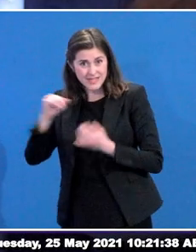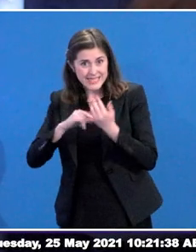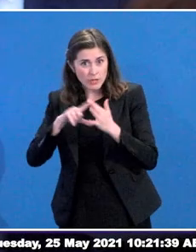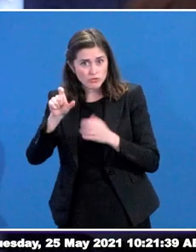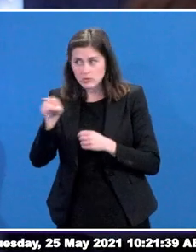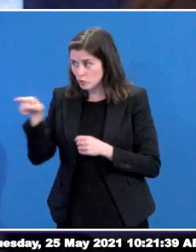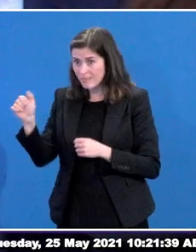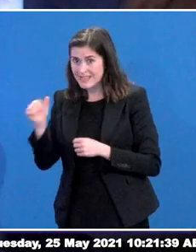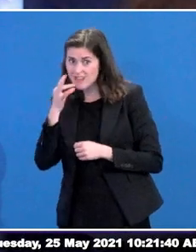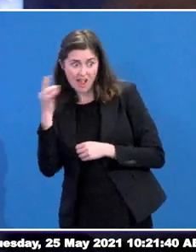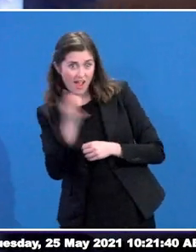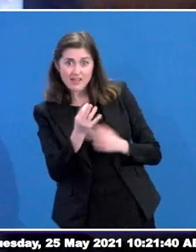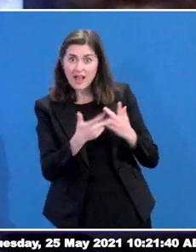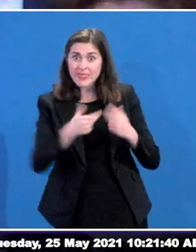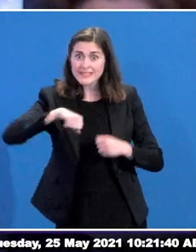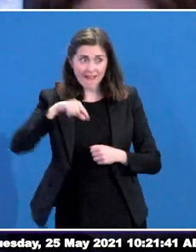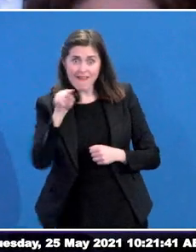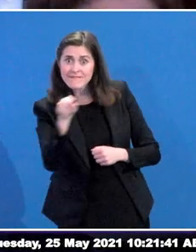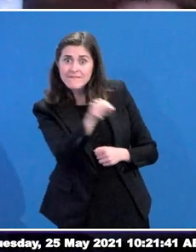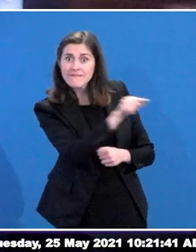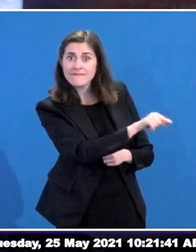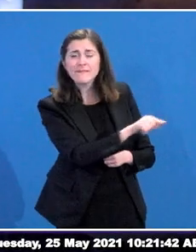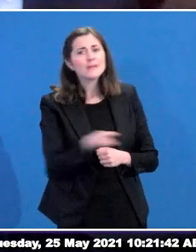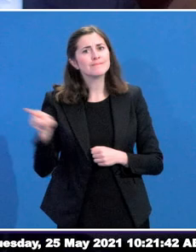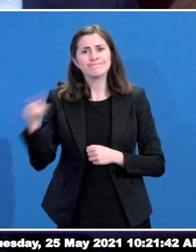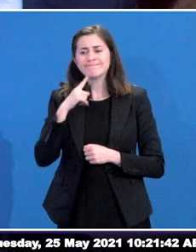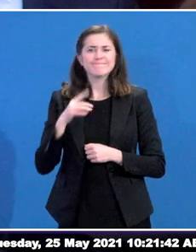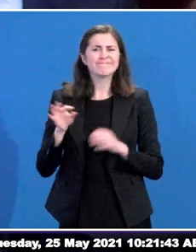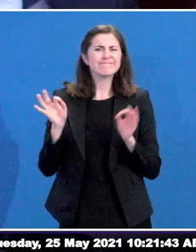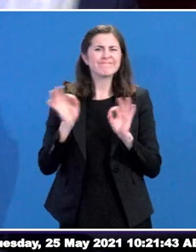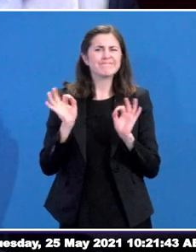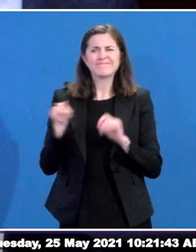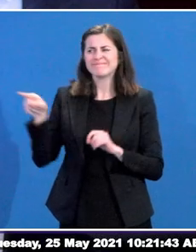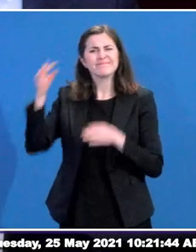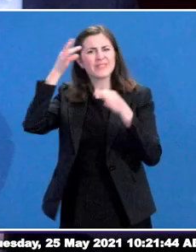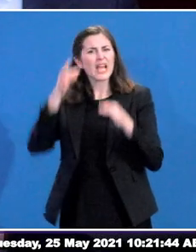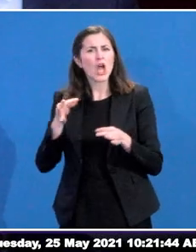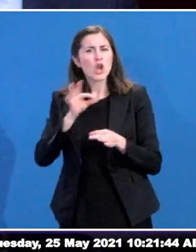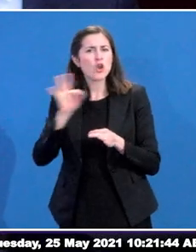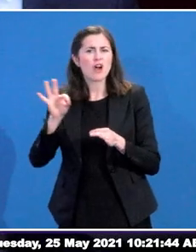to say what happened?" He said he didn't want, they made the decision not to interview them